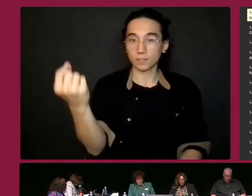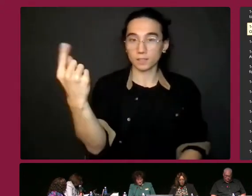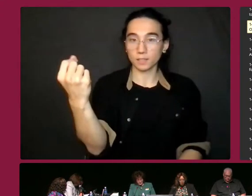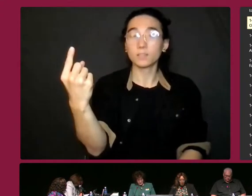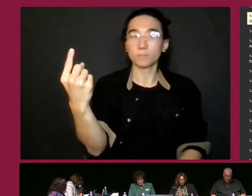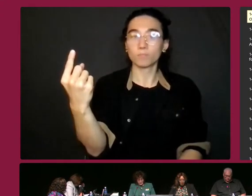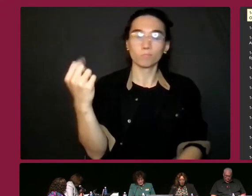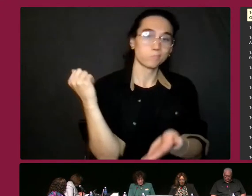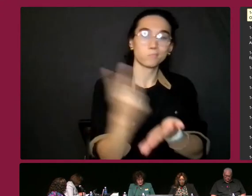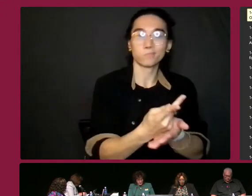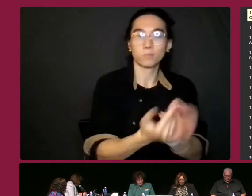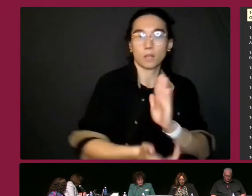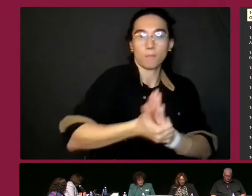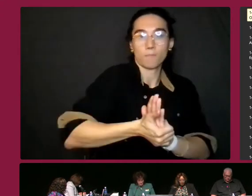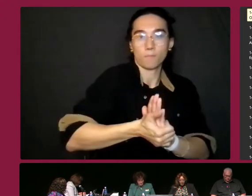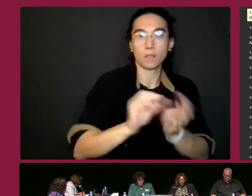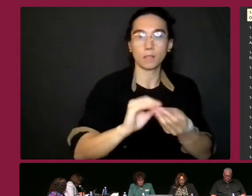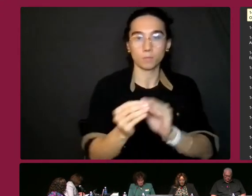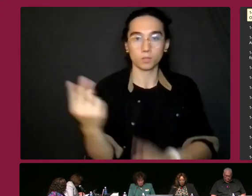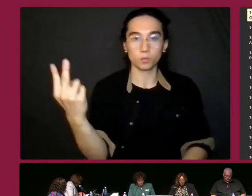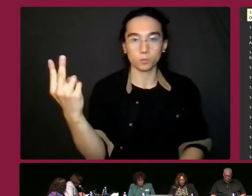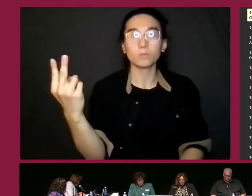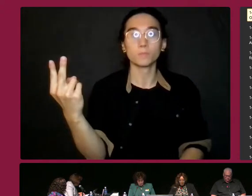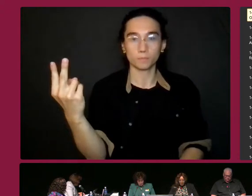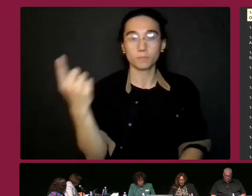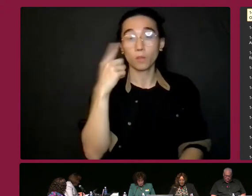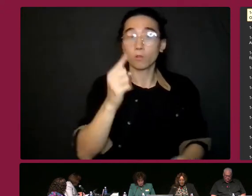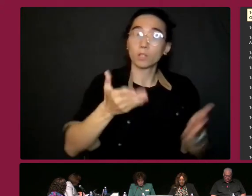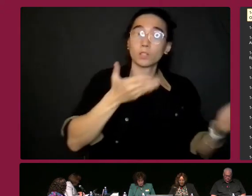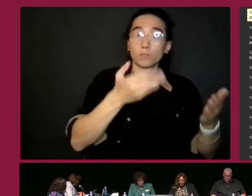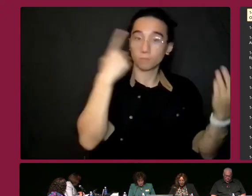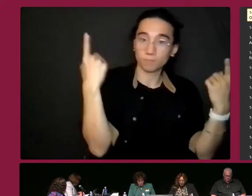two of service agreement between CD Advantage